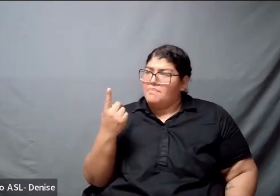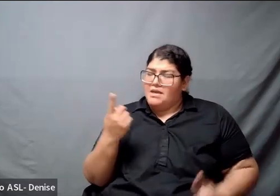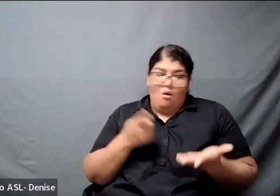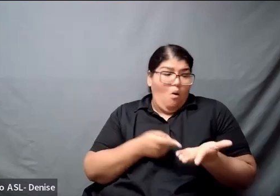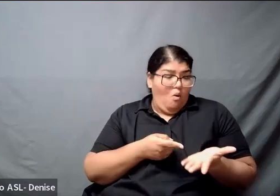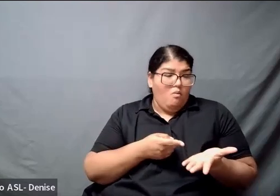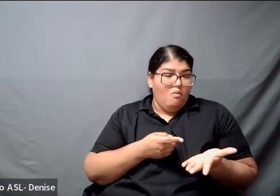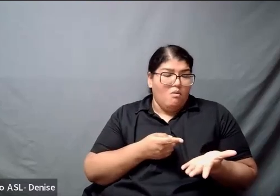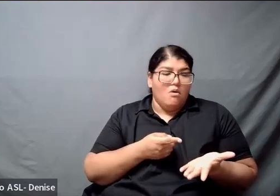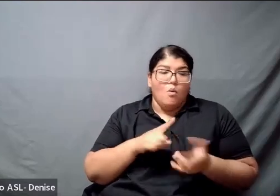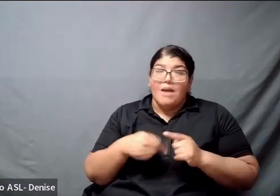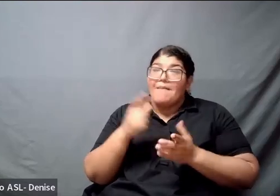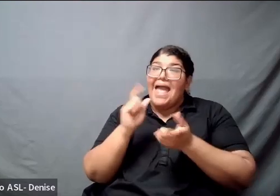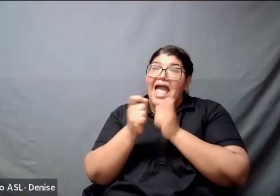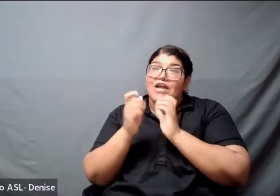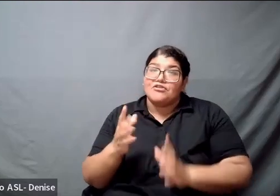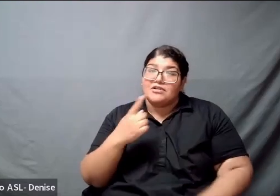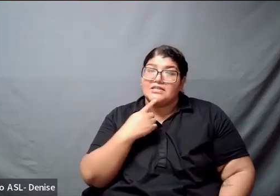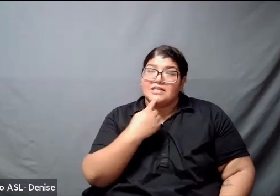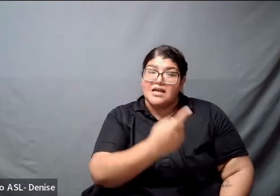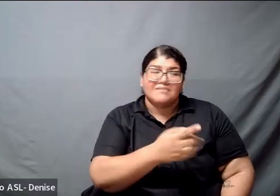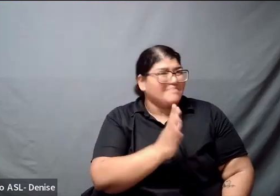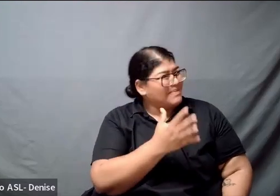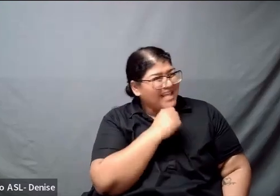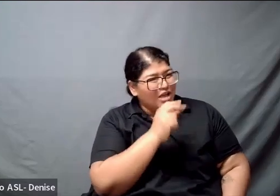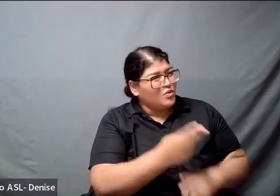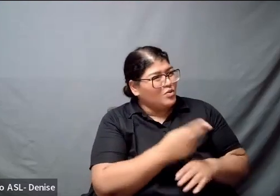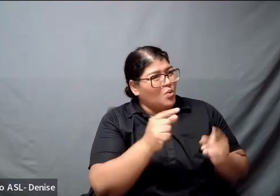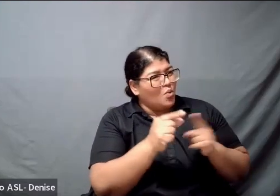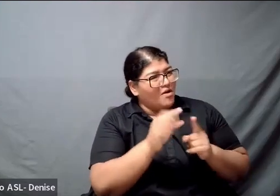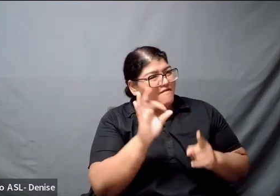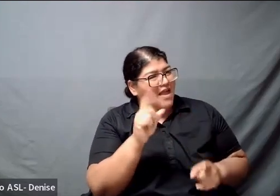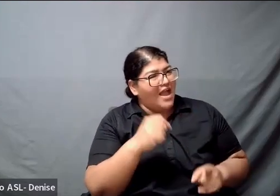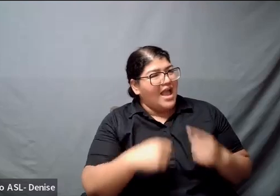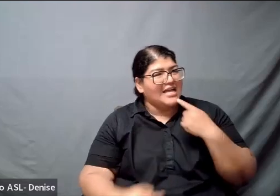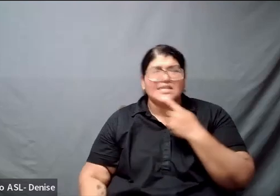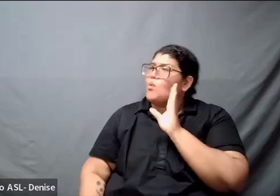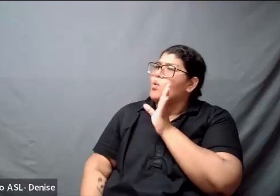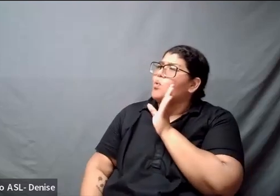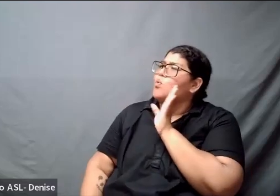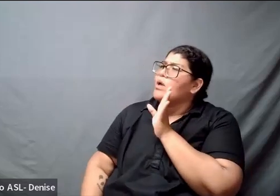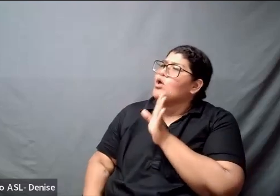When my editor said, Hey, should we not use the word fat? I responded with, no, we'll figure out how to use the word fat.